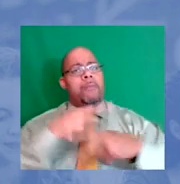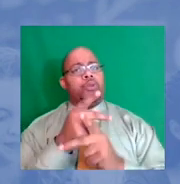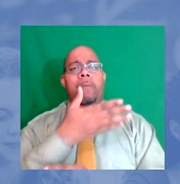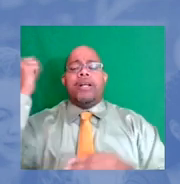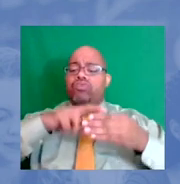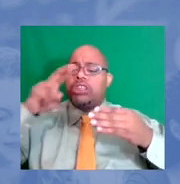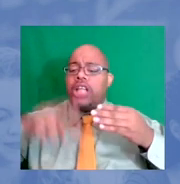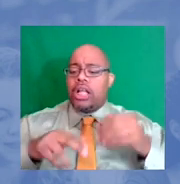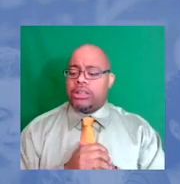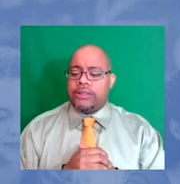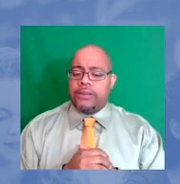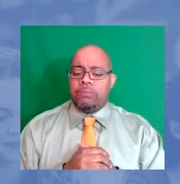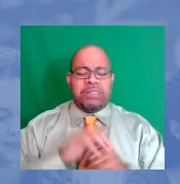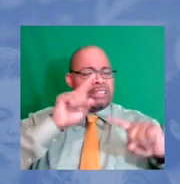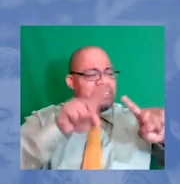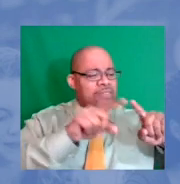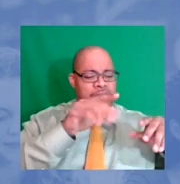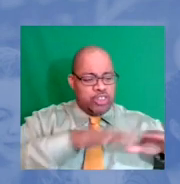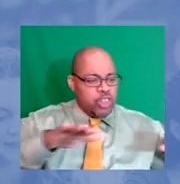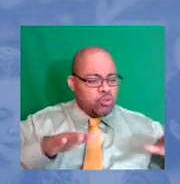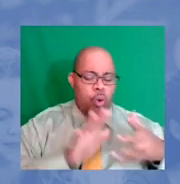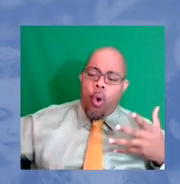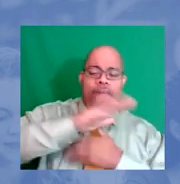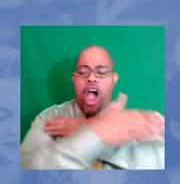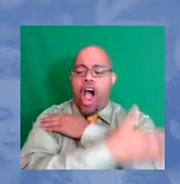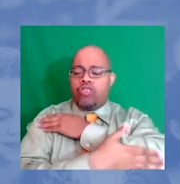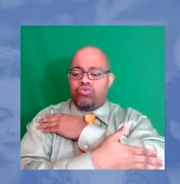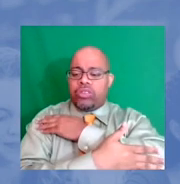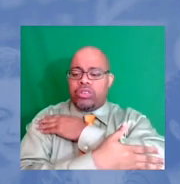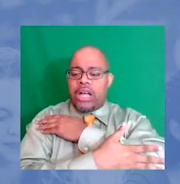CHILDREN ACROSS THE COUNTRY AND THIS SHOULD NOT BE A CONTROVERSIAL ISSUE.